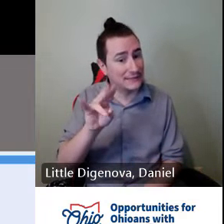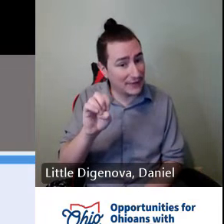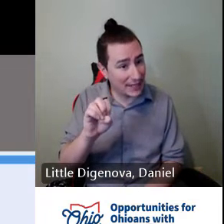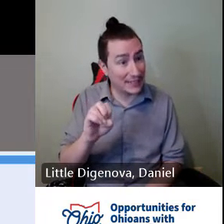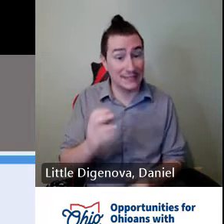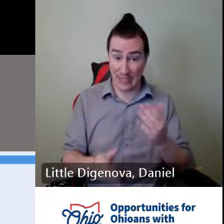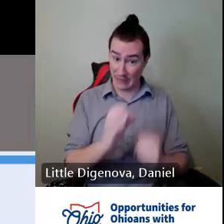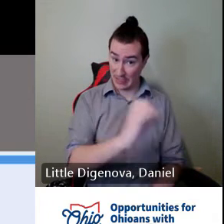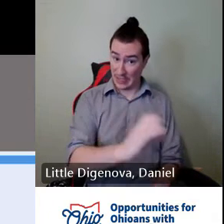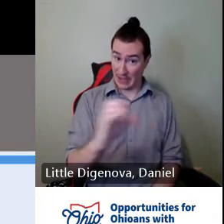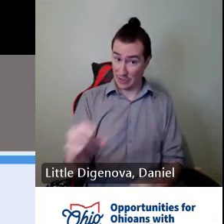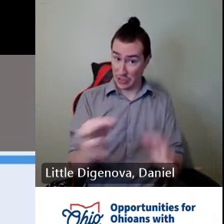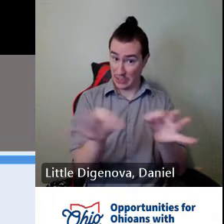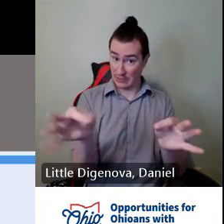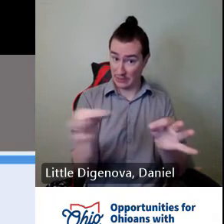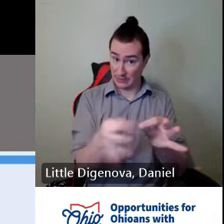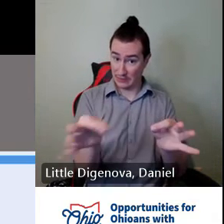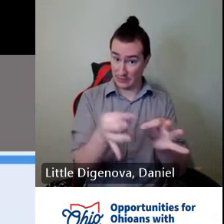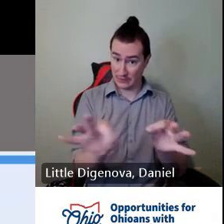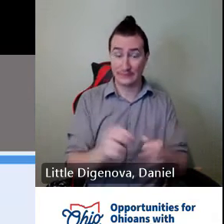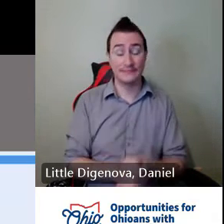Being hard of hearing can manifest in a variety of ways.